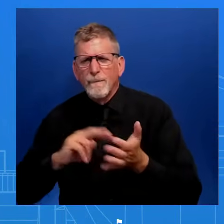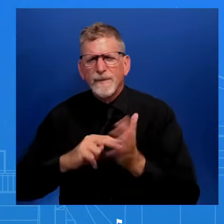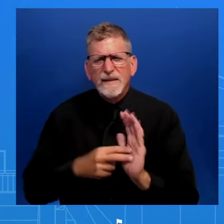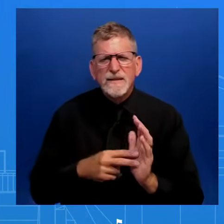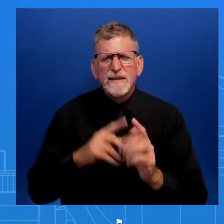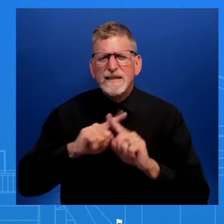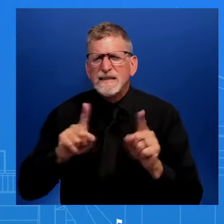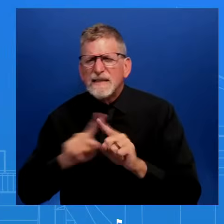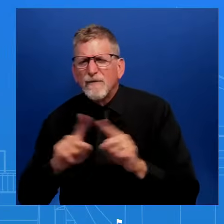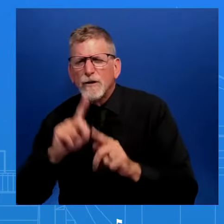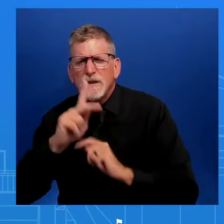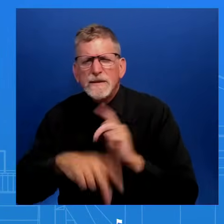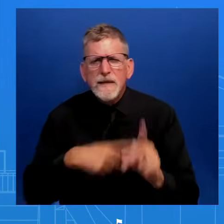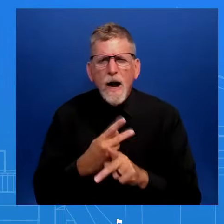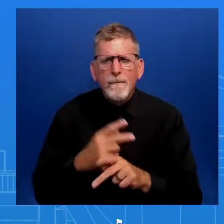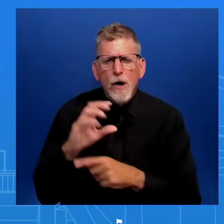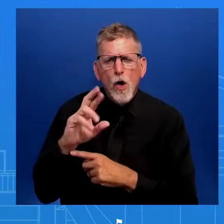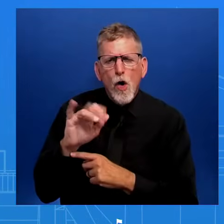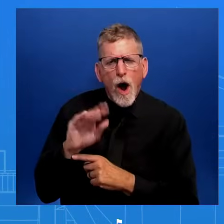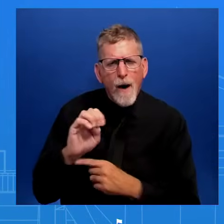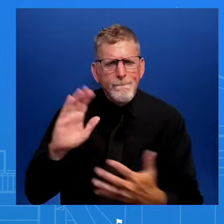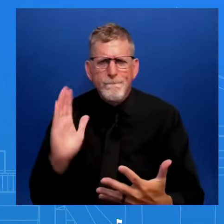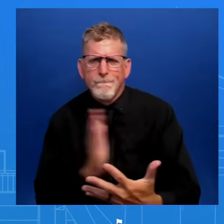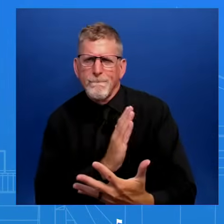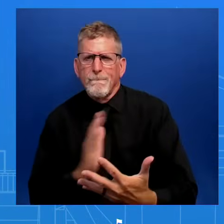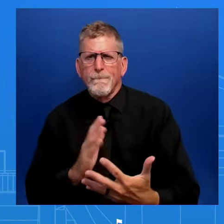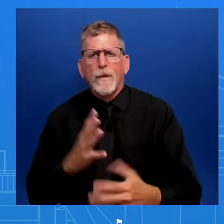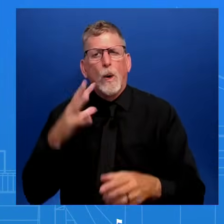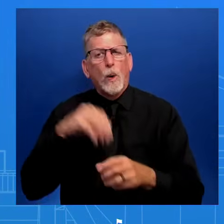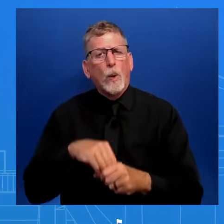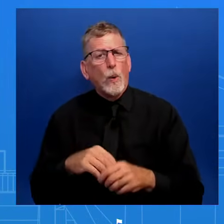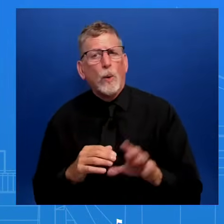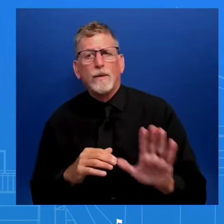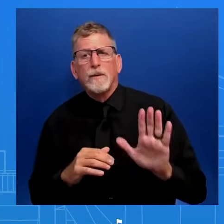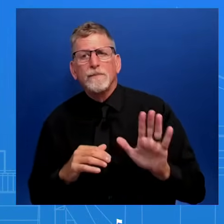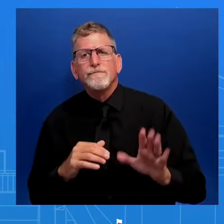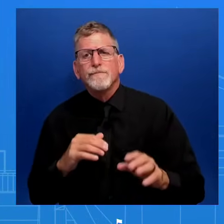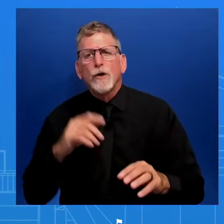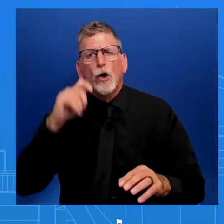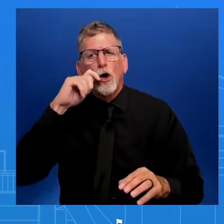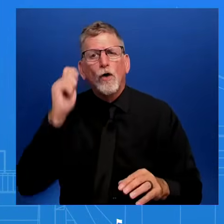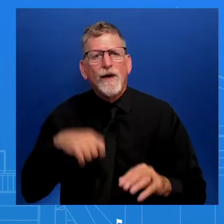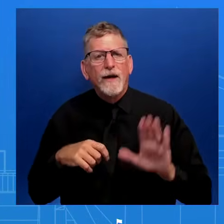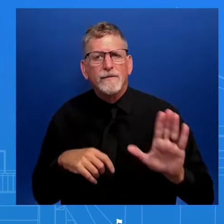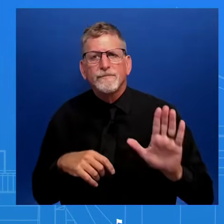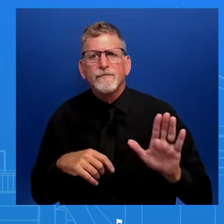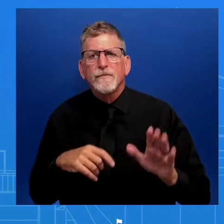We're going to have the governor of Maine, Janet Mills, who will be in attendance as well. And so, the President's surely looking forward